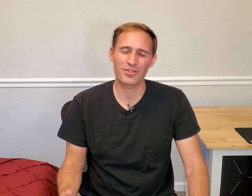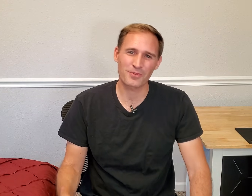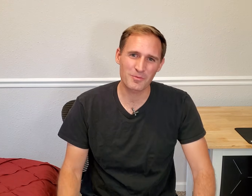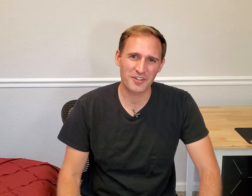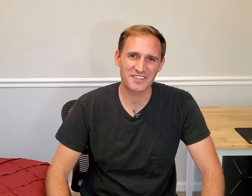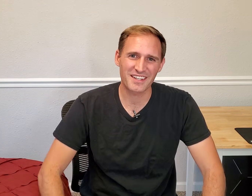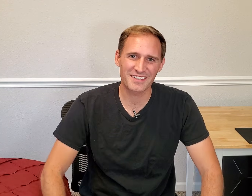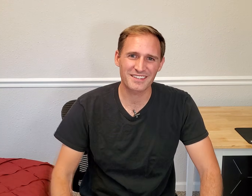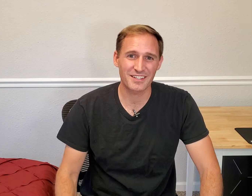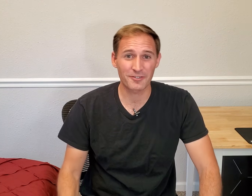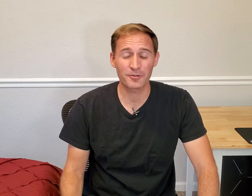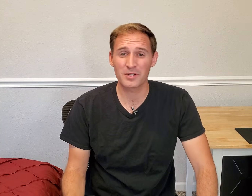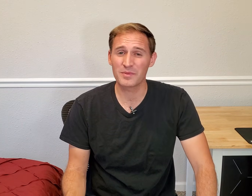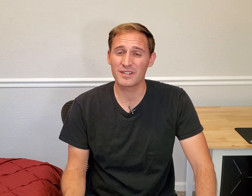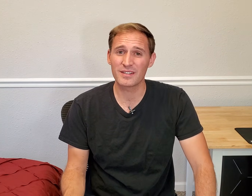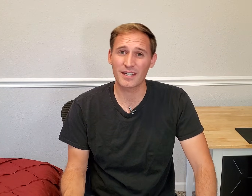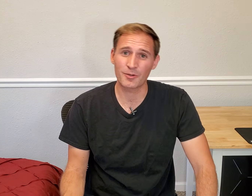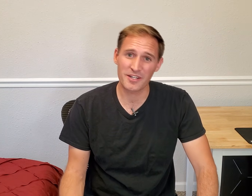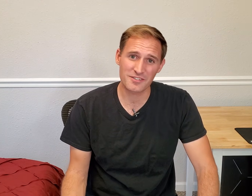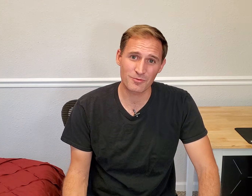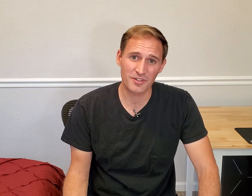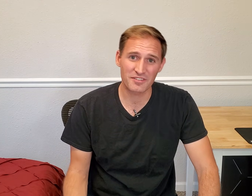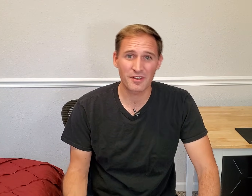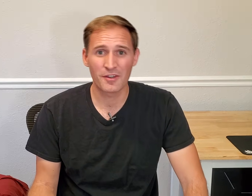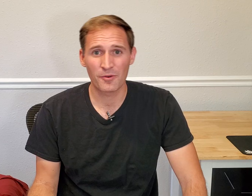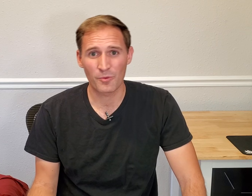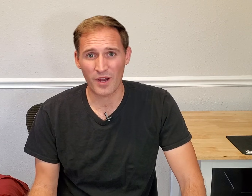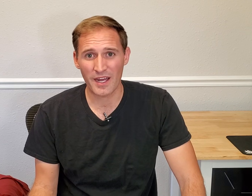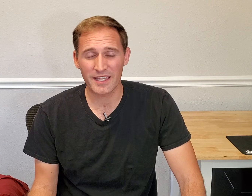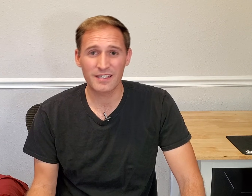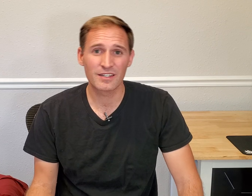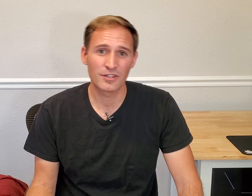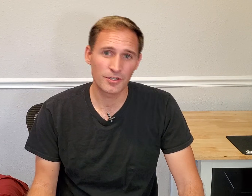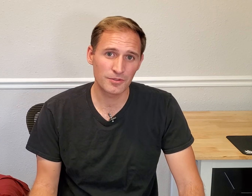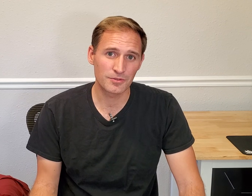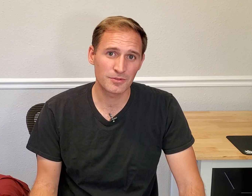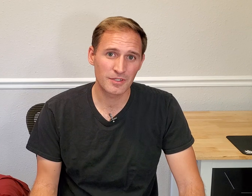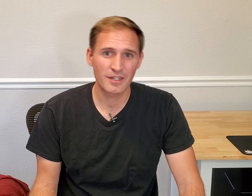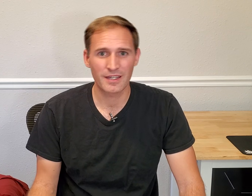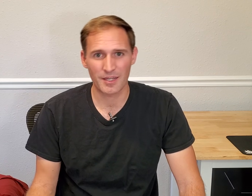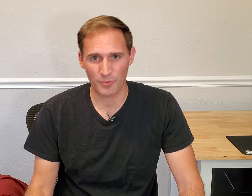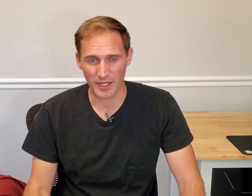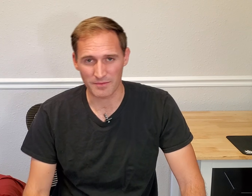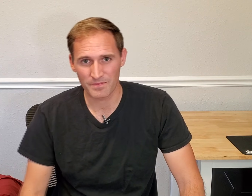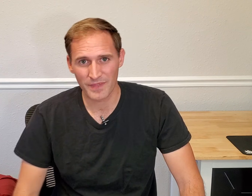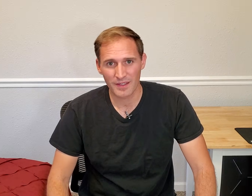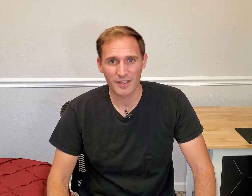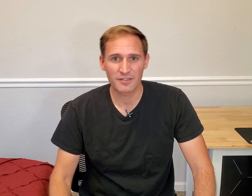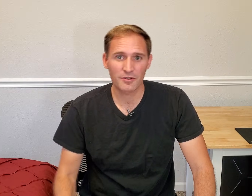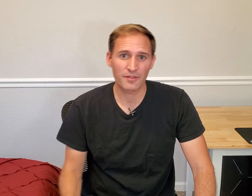three more signs and they're going to be a question words, 'why' 'who' and 'when'. So the